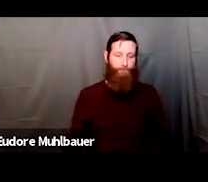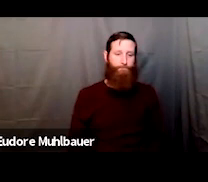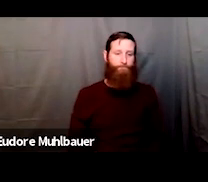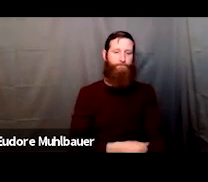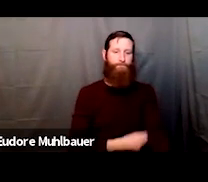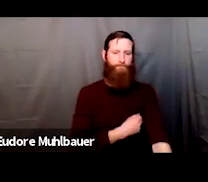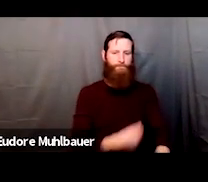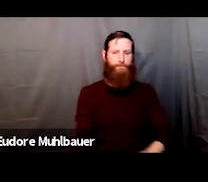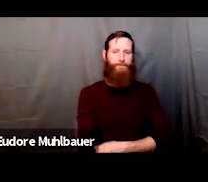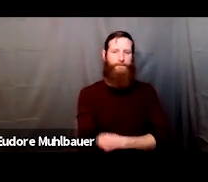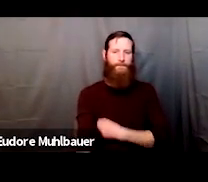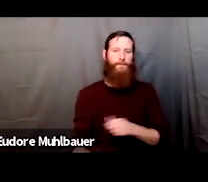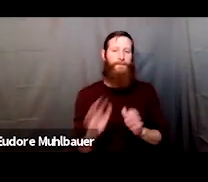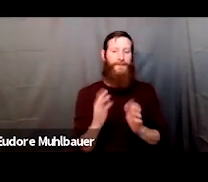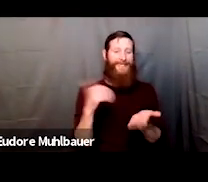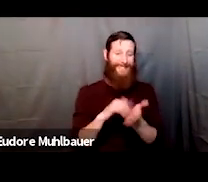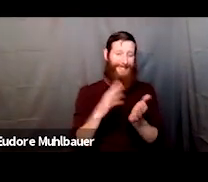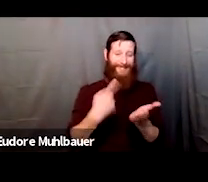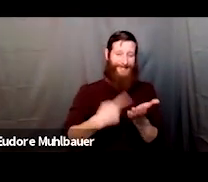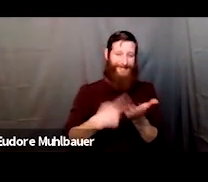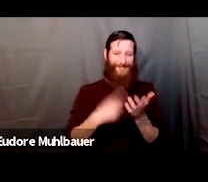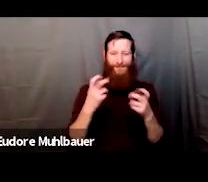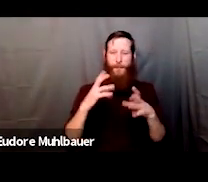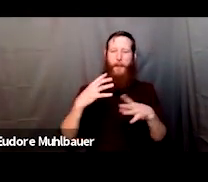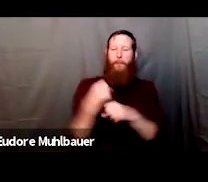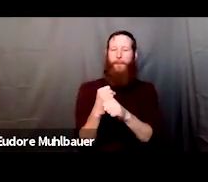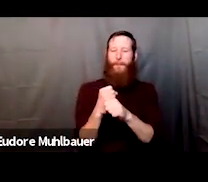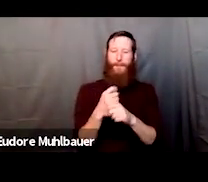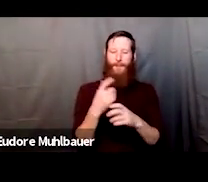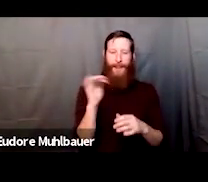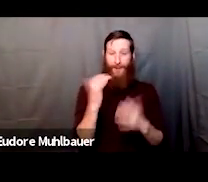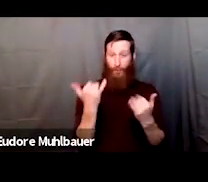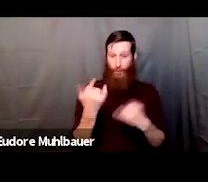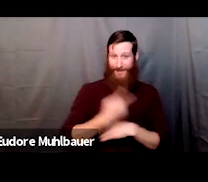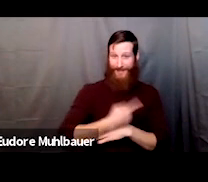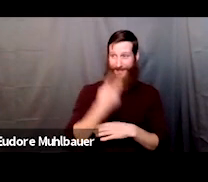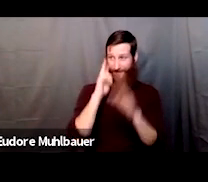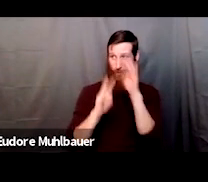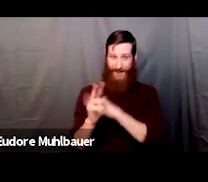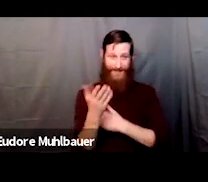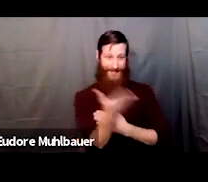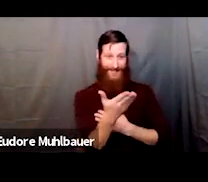Again, going back to today's bottom line, so tying it back to what the forecaster thinks will happen tomorrow